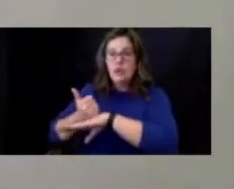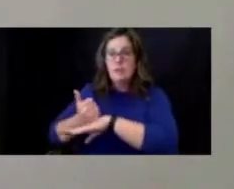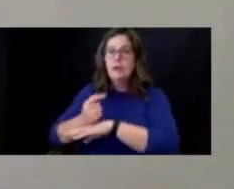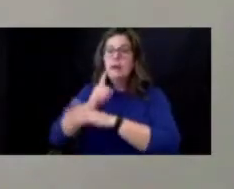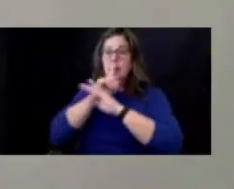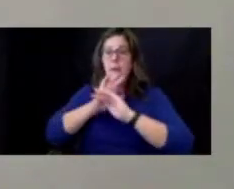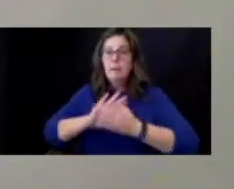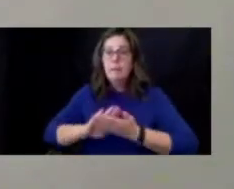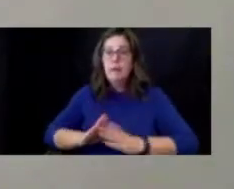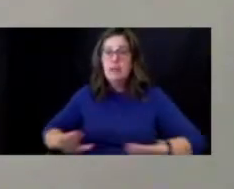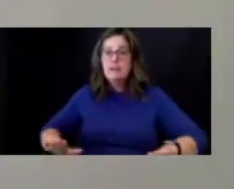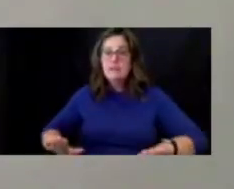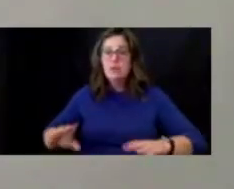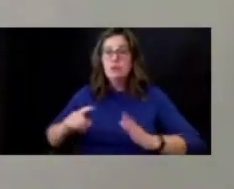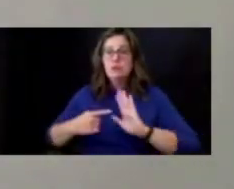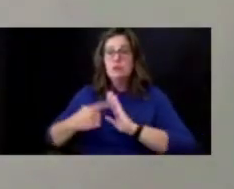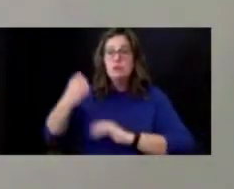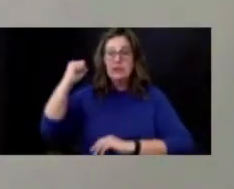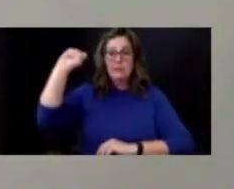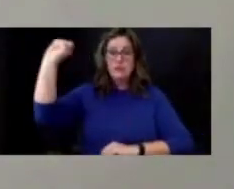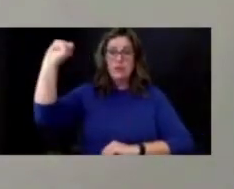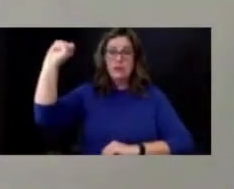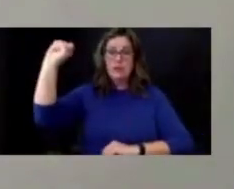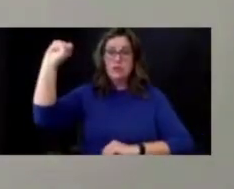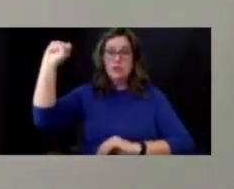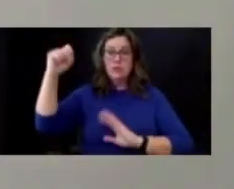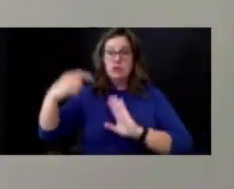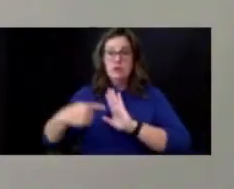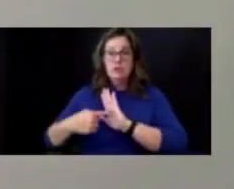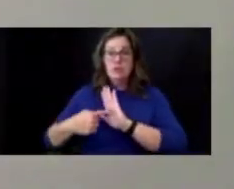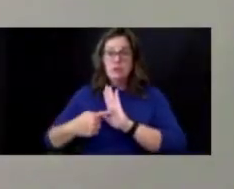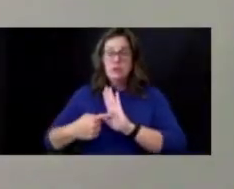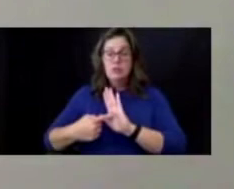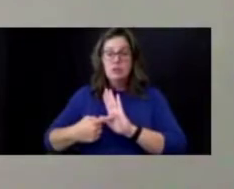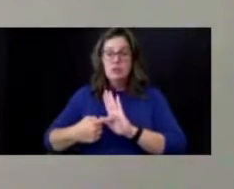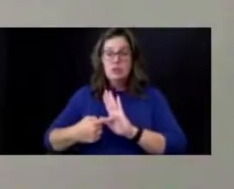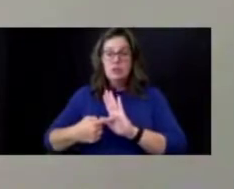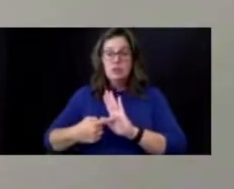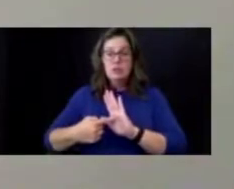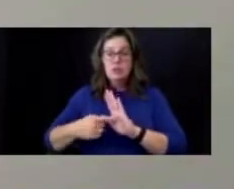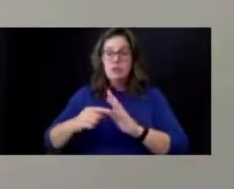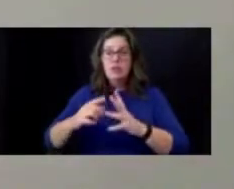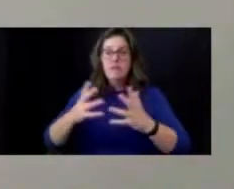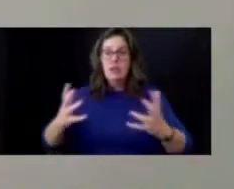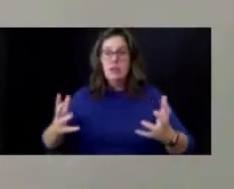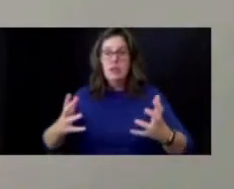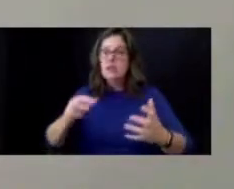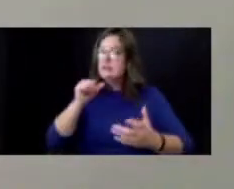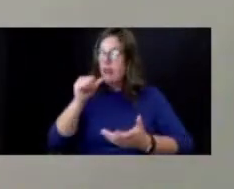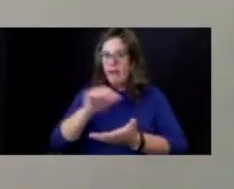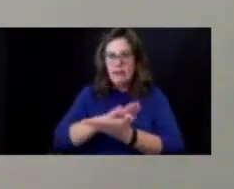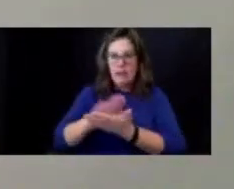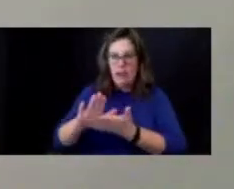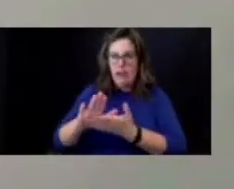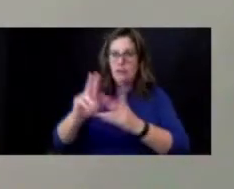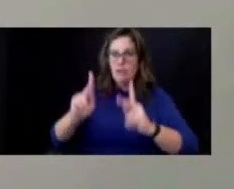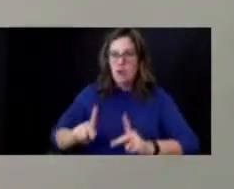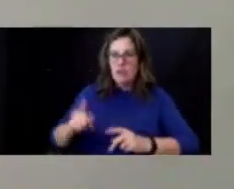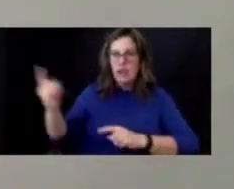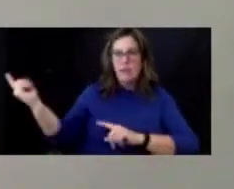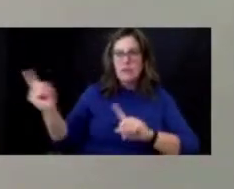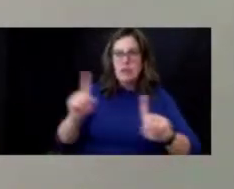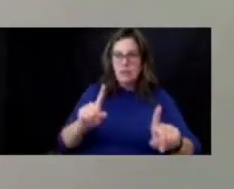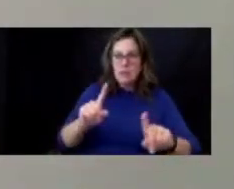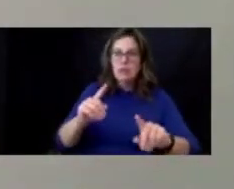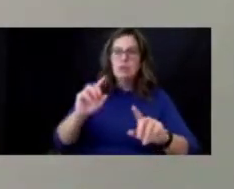a very um unkind entertainer that was coming to our community and his platform was solely based on